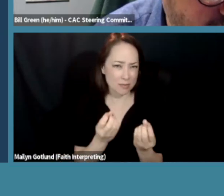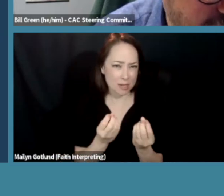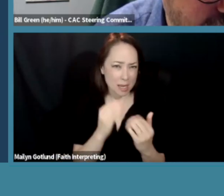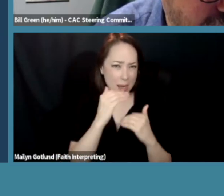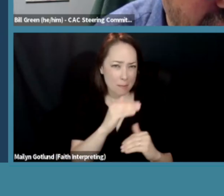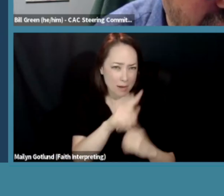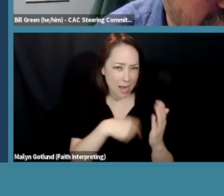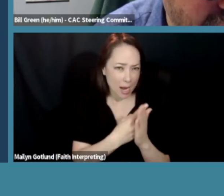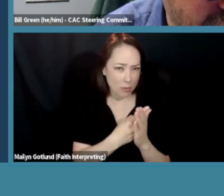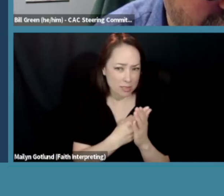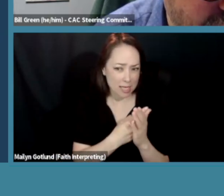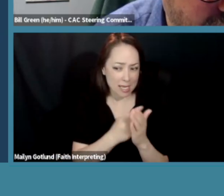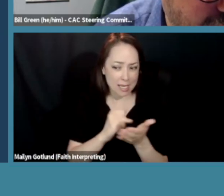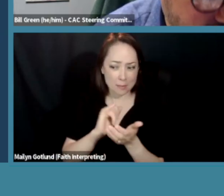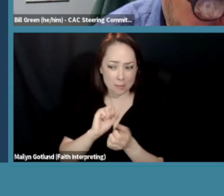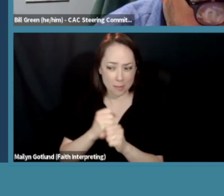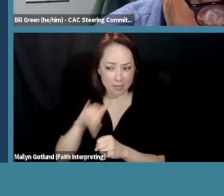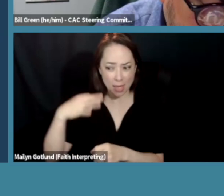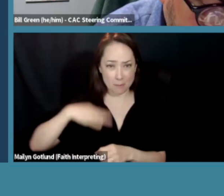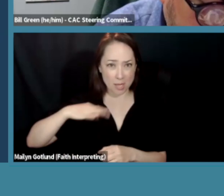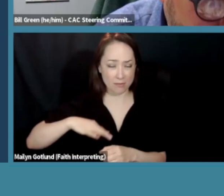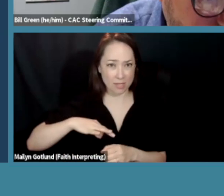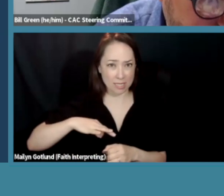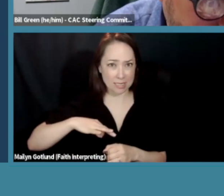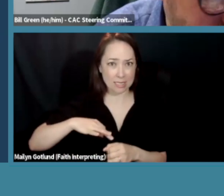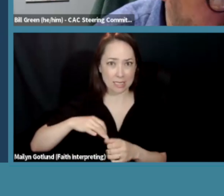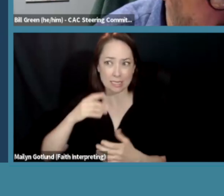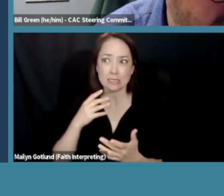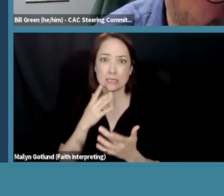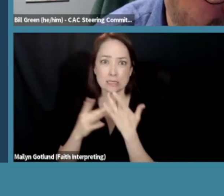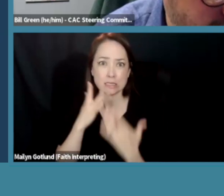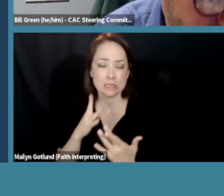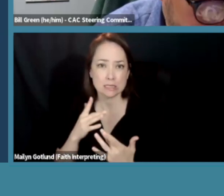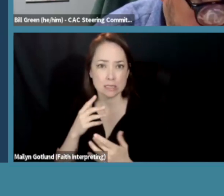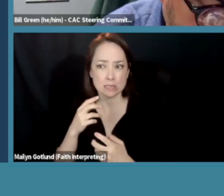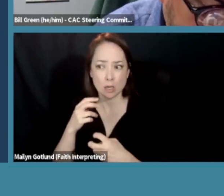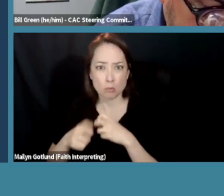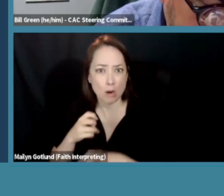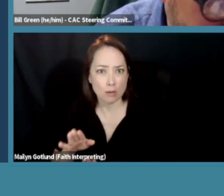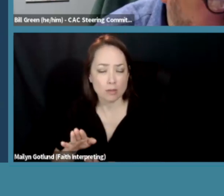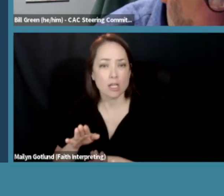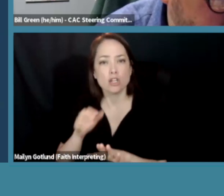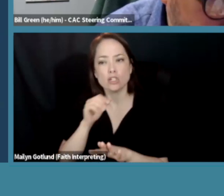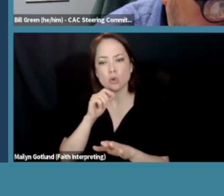It'd be great to track that and to ensure that those benefits will not be affected by that person working at your organization.